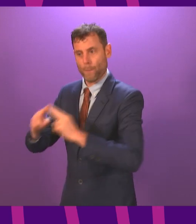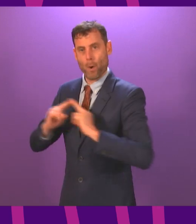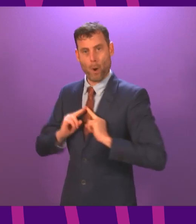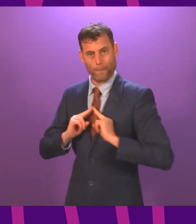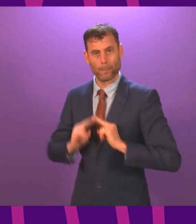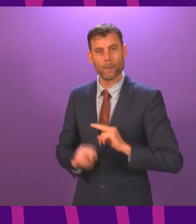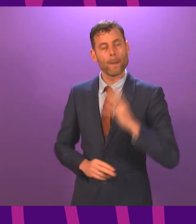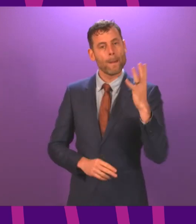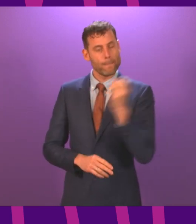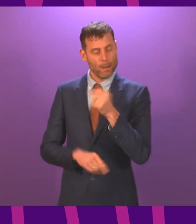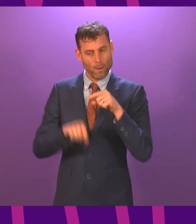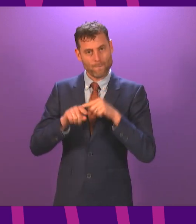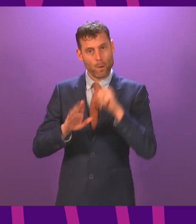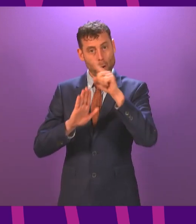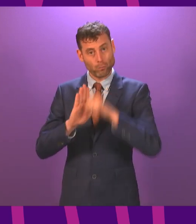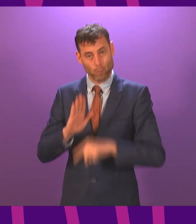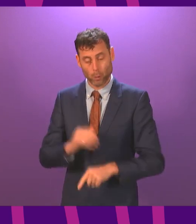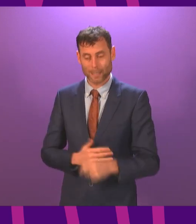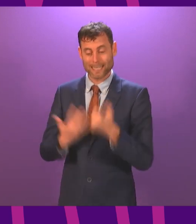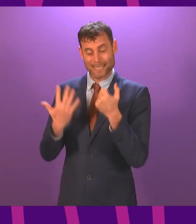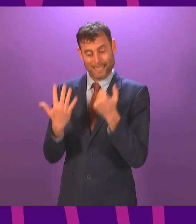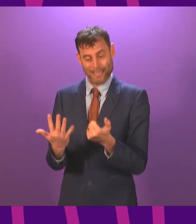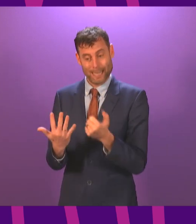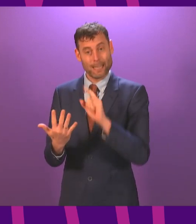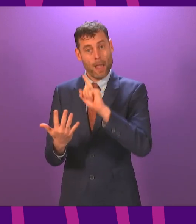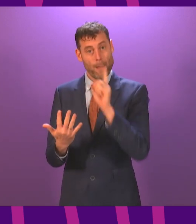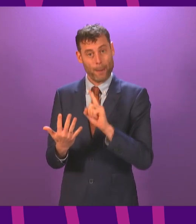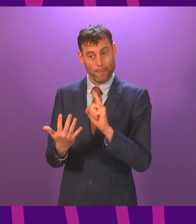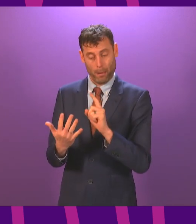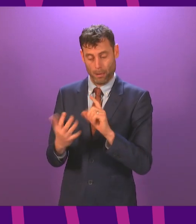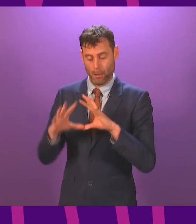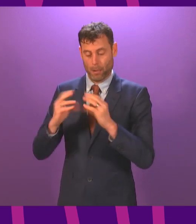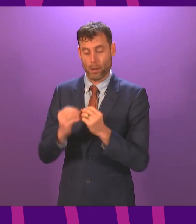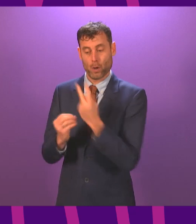indoor places should stay within the limits of six people from two households. I ask everyone